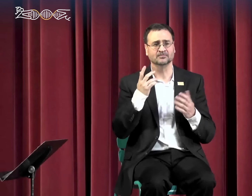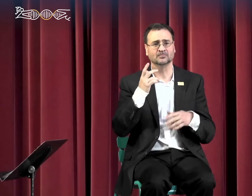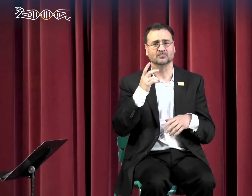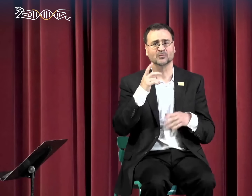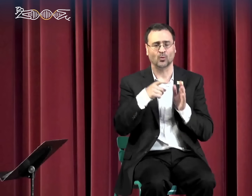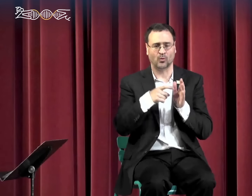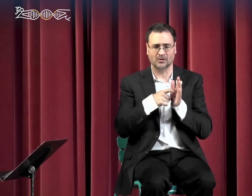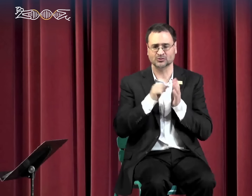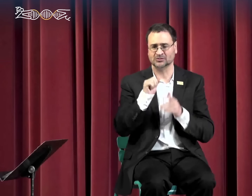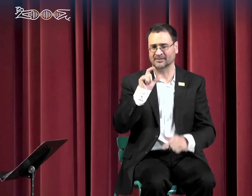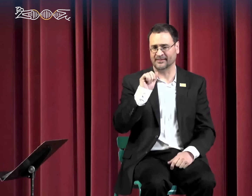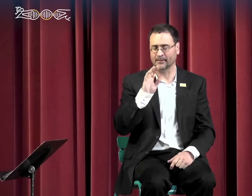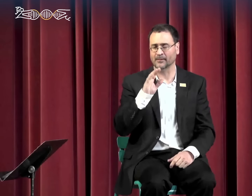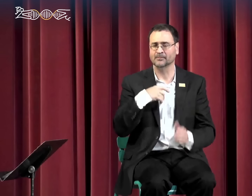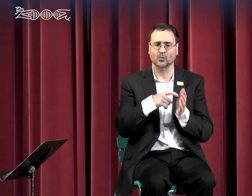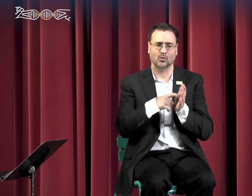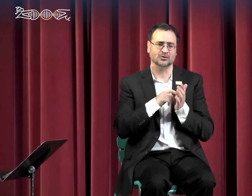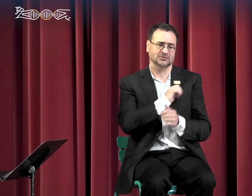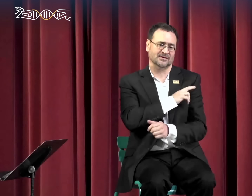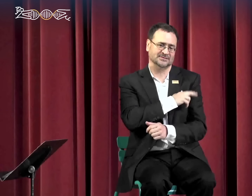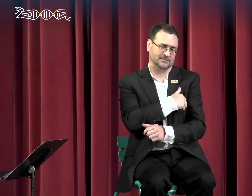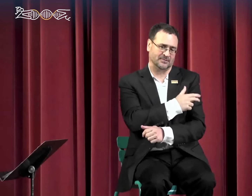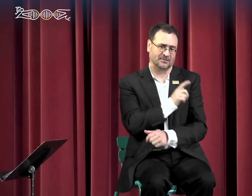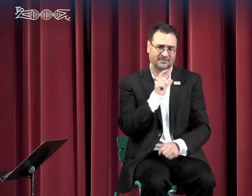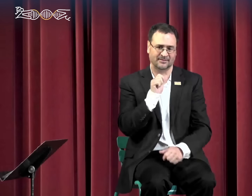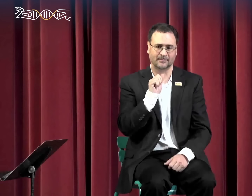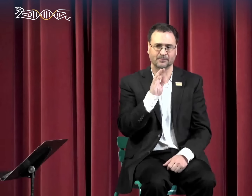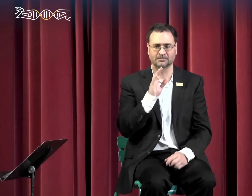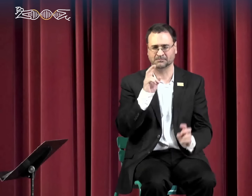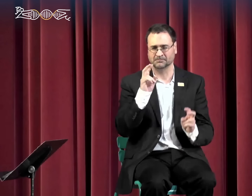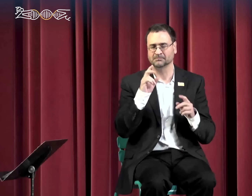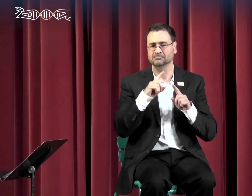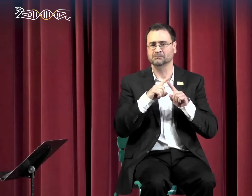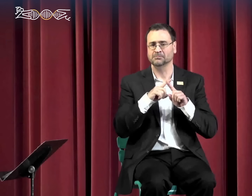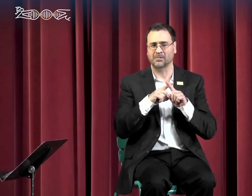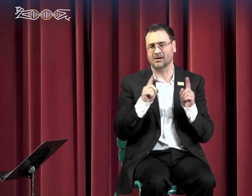It requires a lab and hospital setting in order to do.